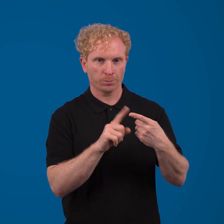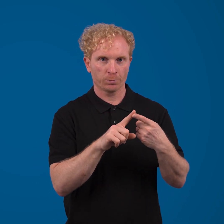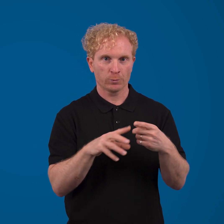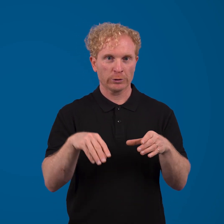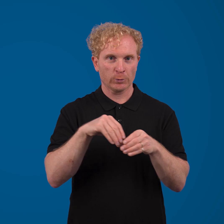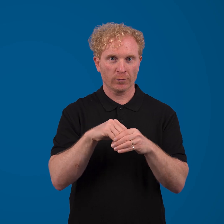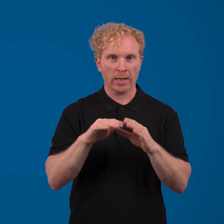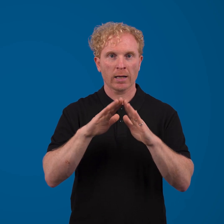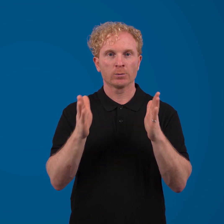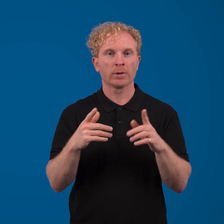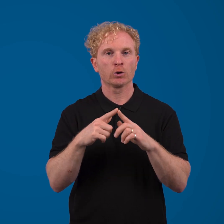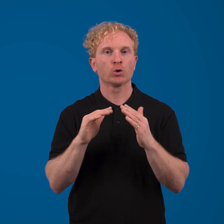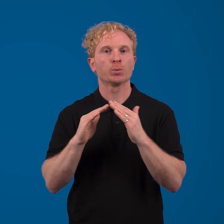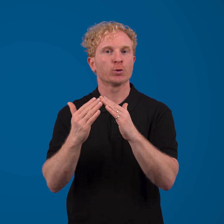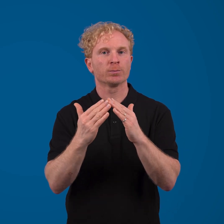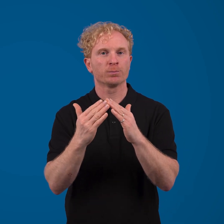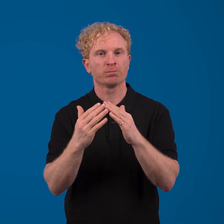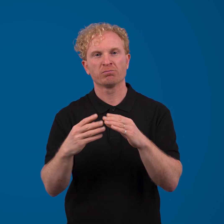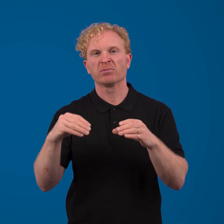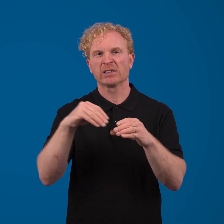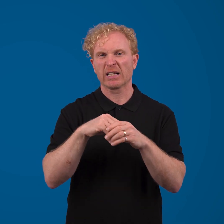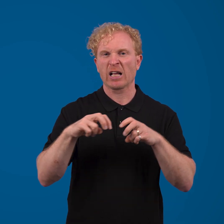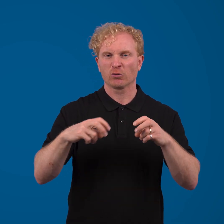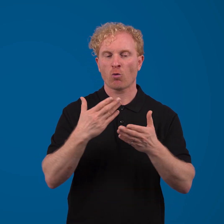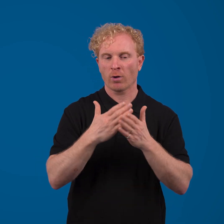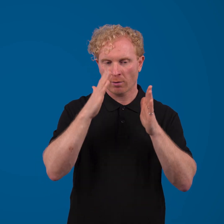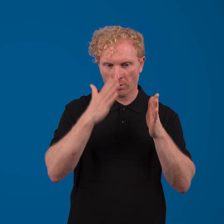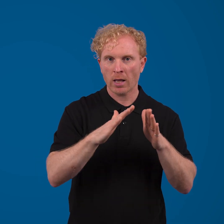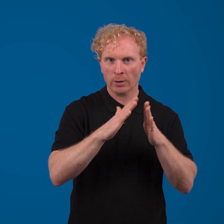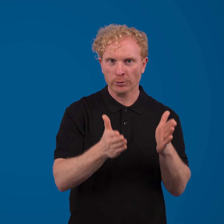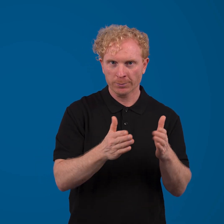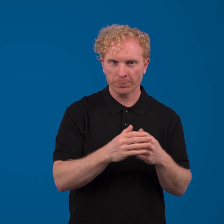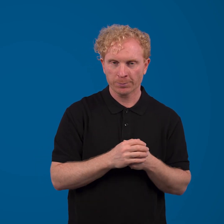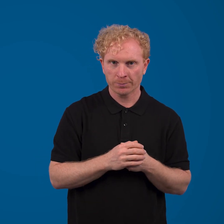• Inclusive Homes and Communities (including action on housing)